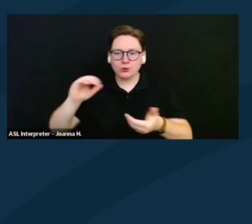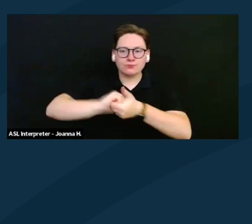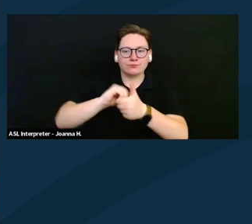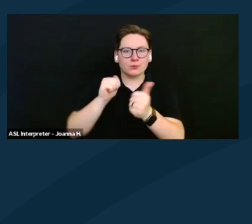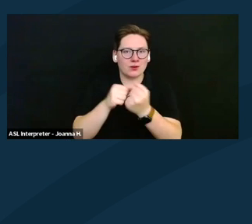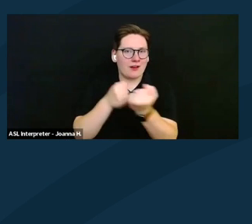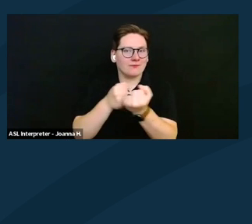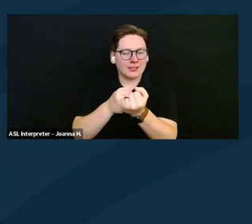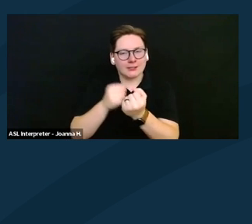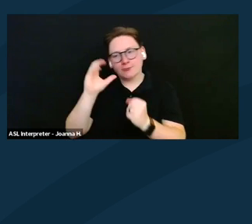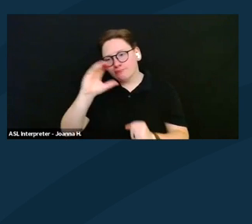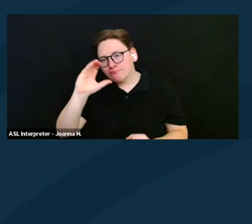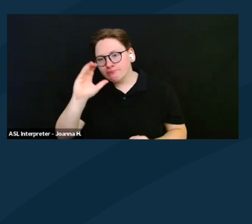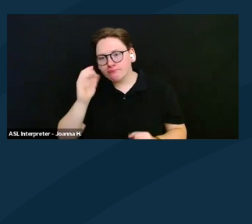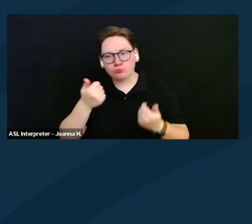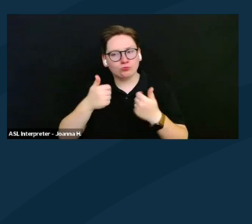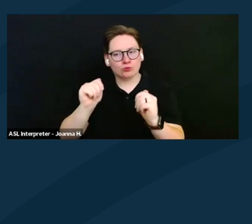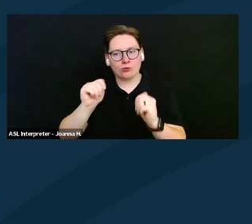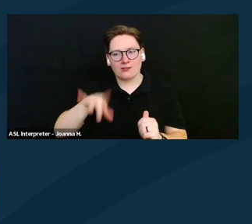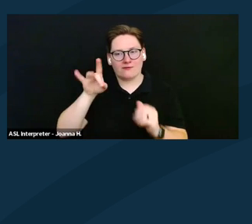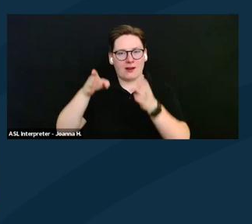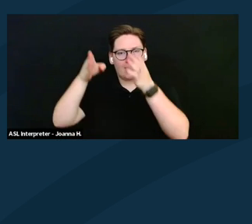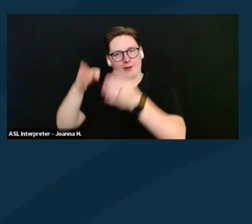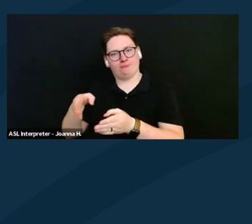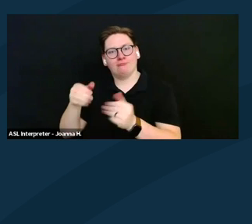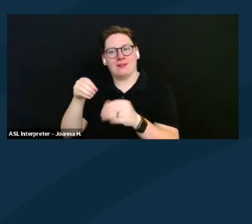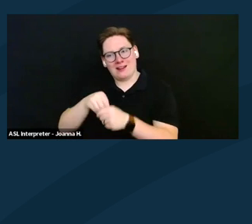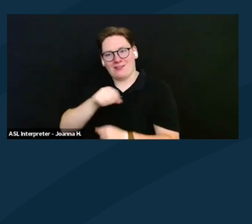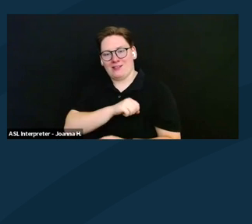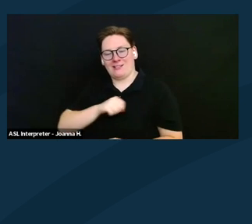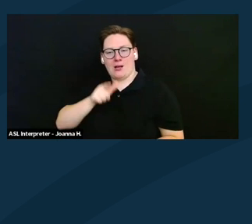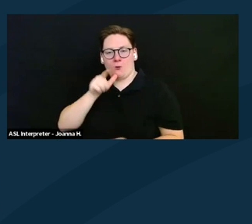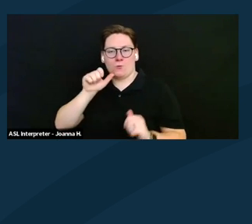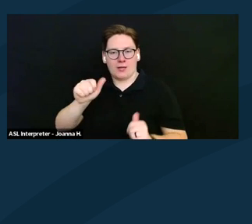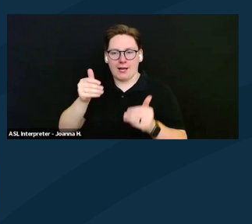to try and find someone in the Senate who may be interested in sponsoring